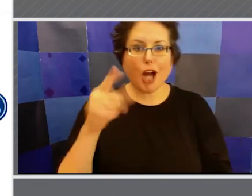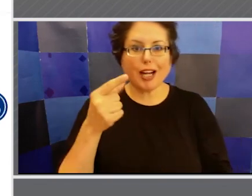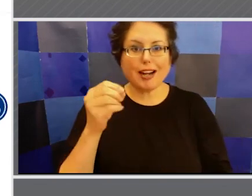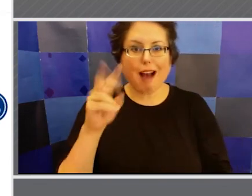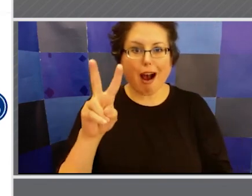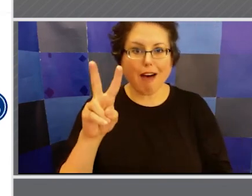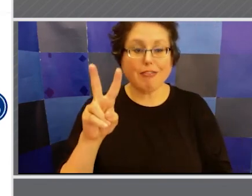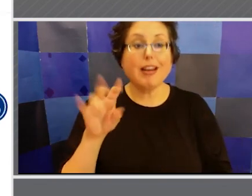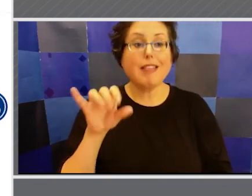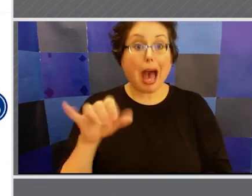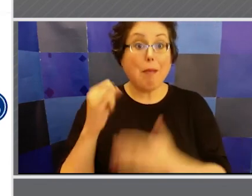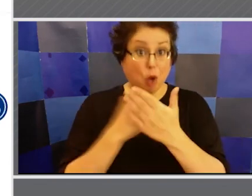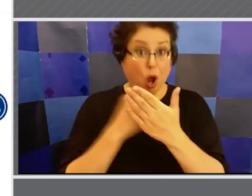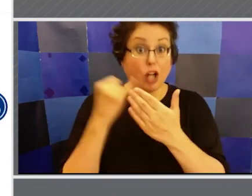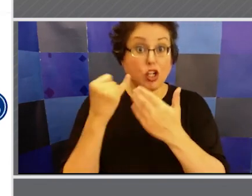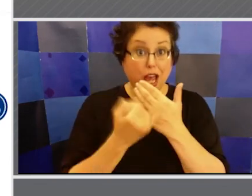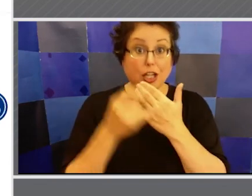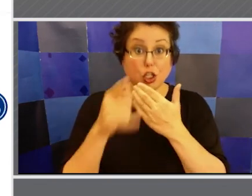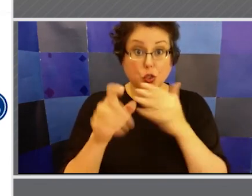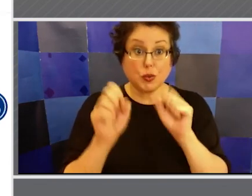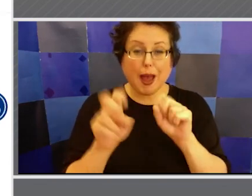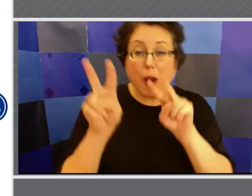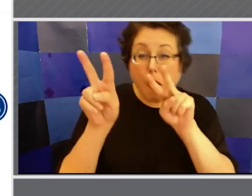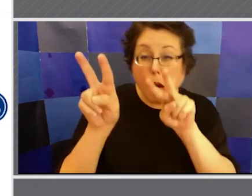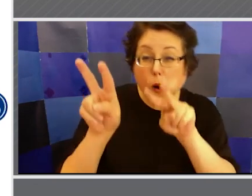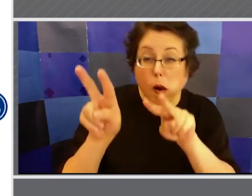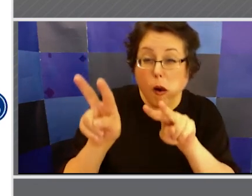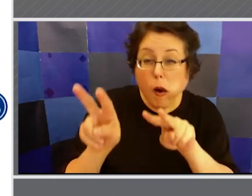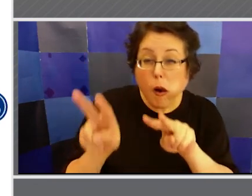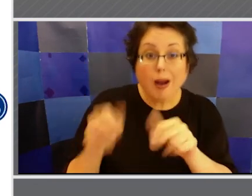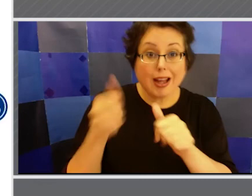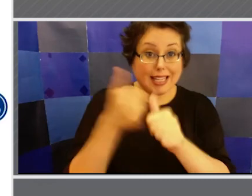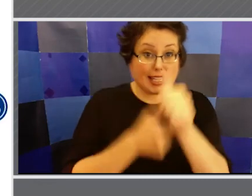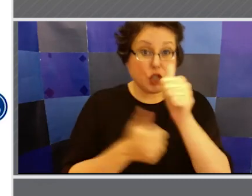project is unique, but a lot of them have kind of similar functions within the engage